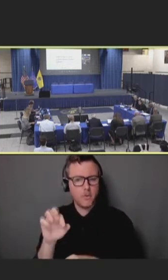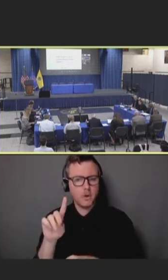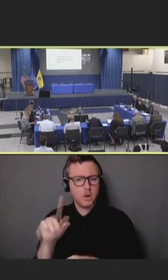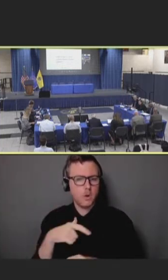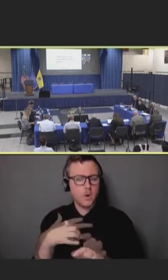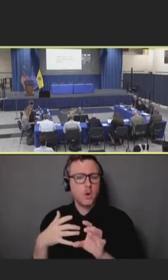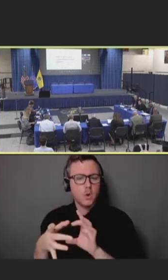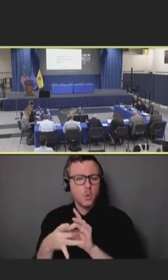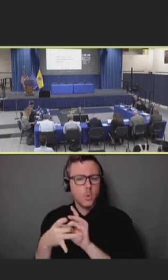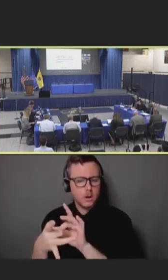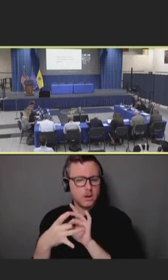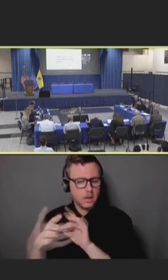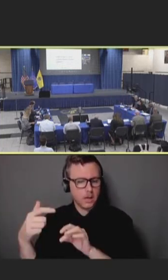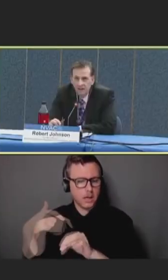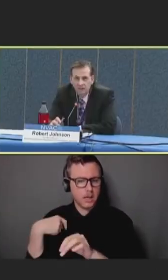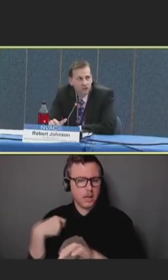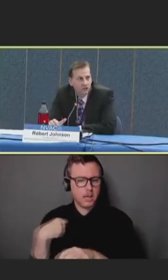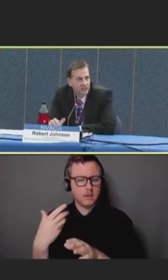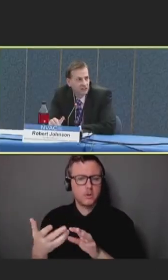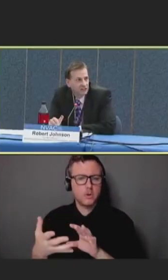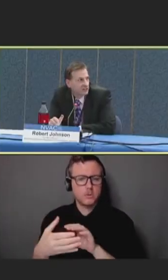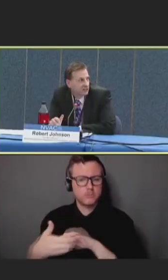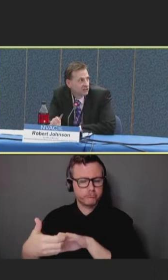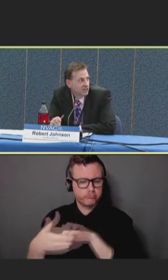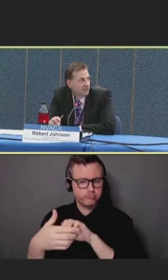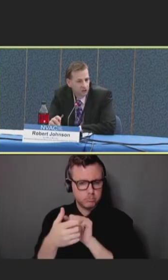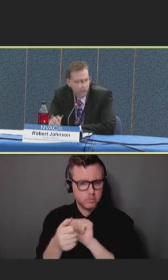our industry partners as well as across federal agencies in our state and local